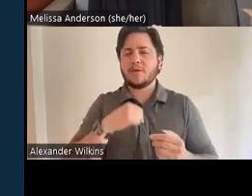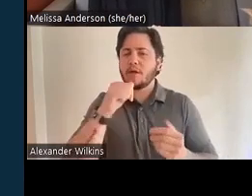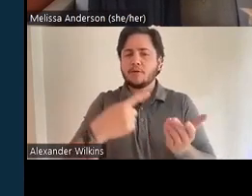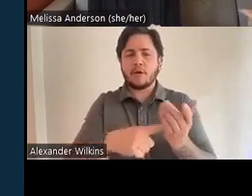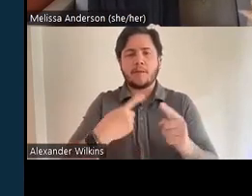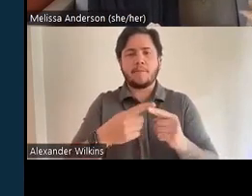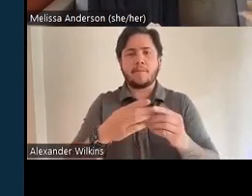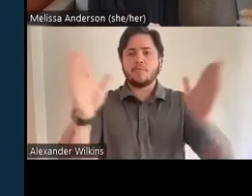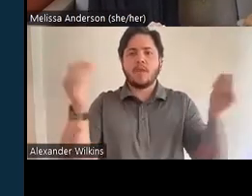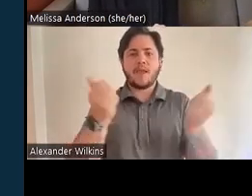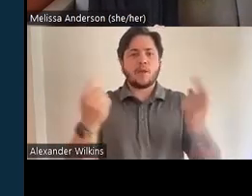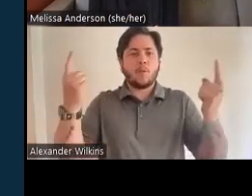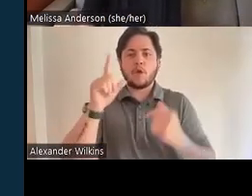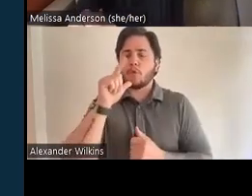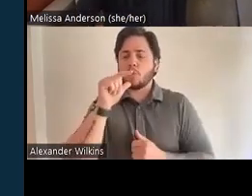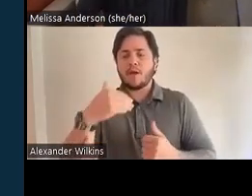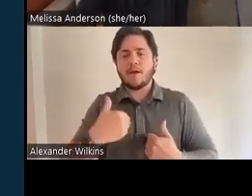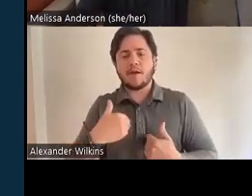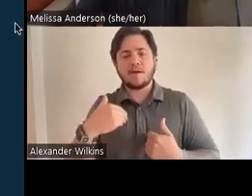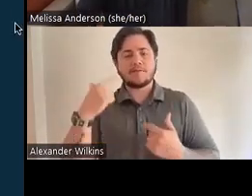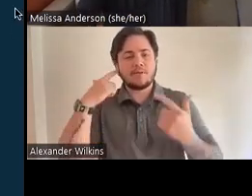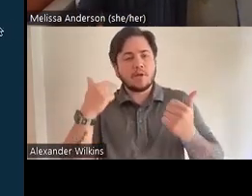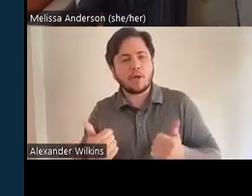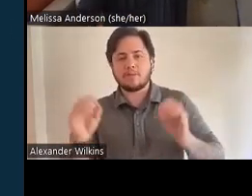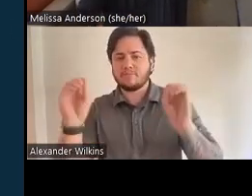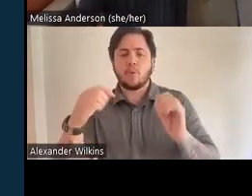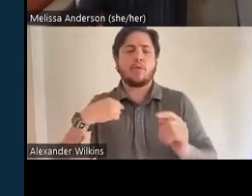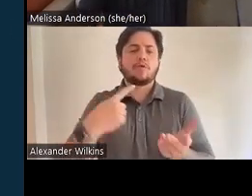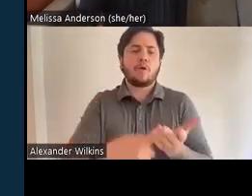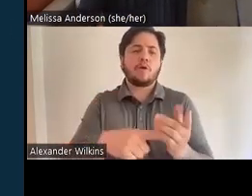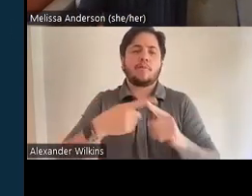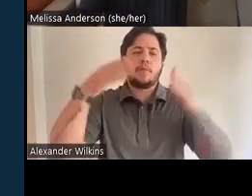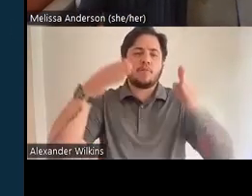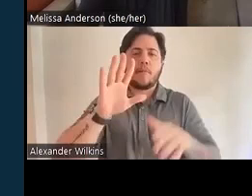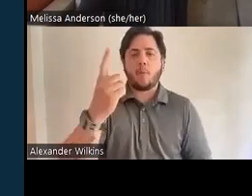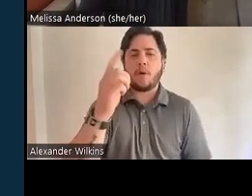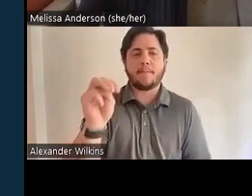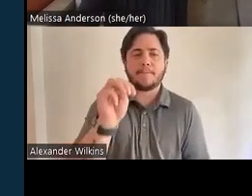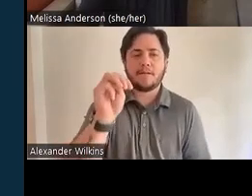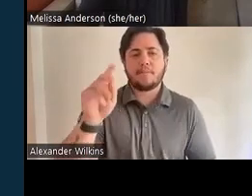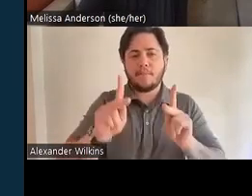US Deaf community, we are not talking about anyone who has any particular hearing loss.